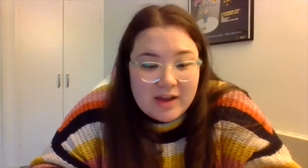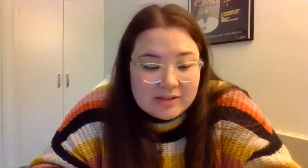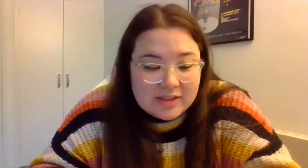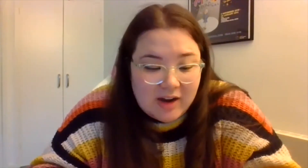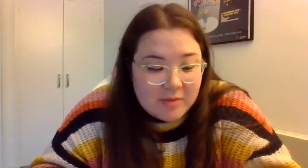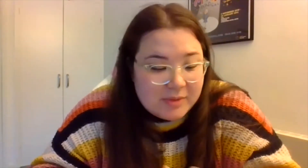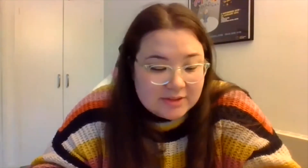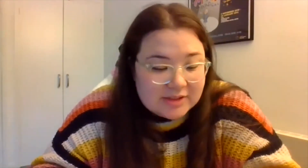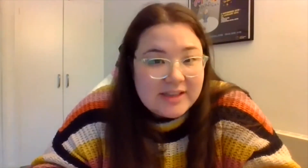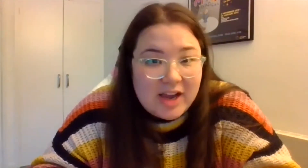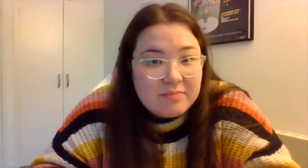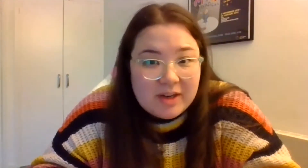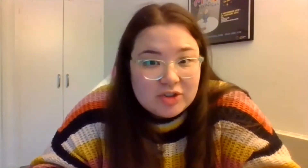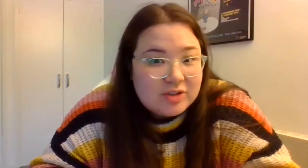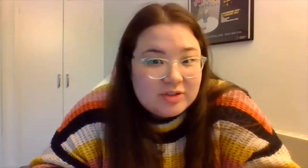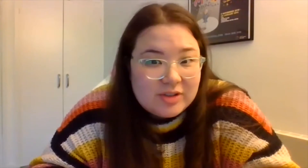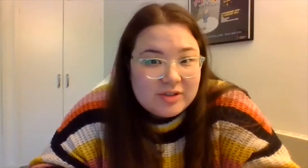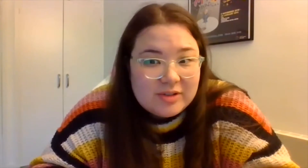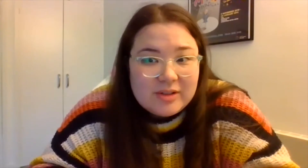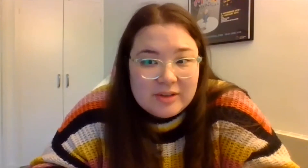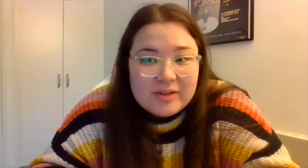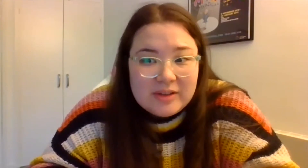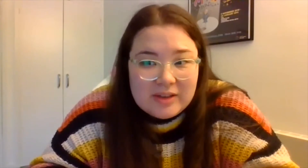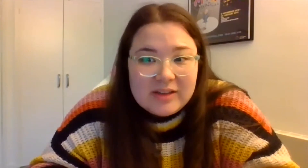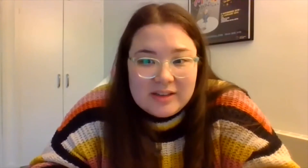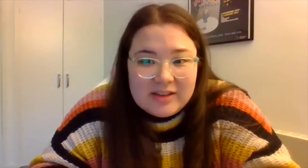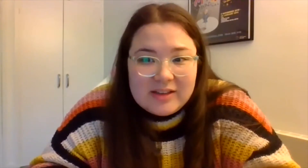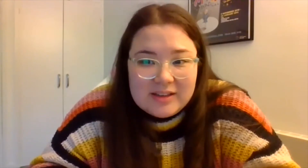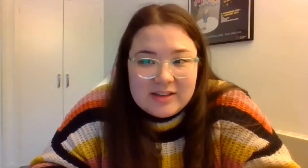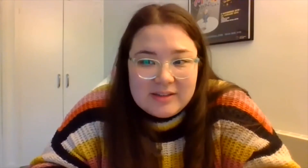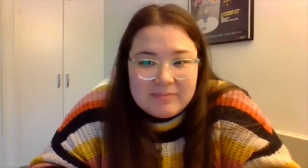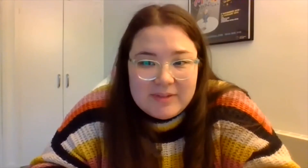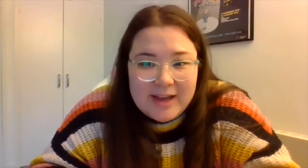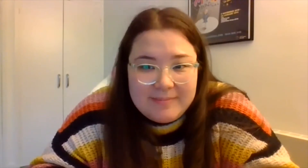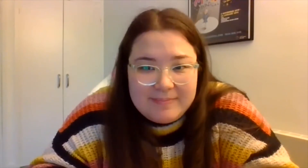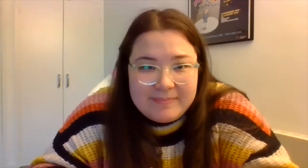and the government doesn't help much, so - yeah.